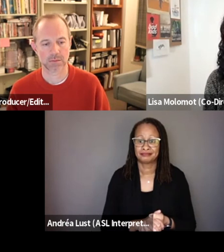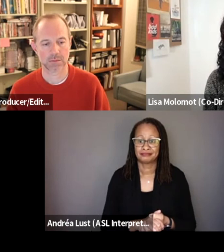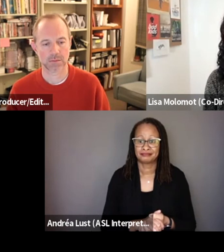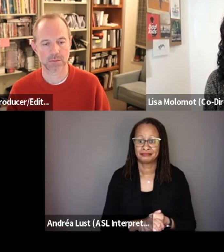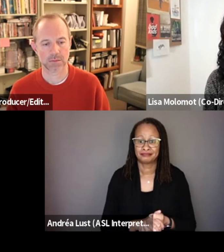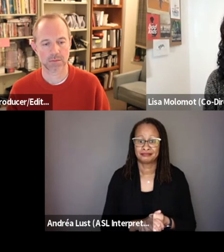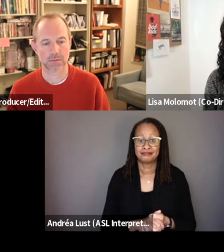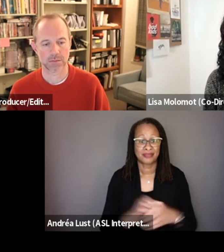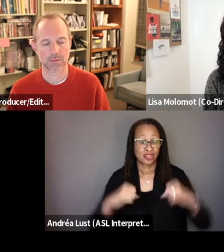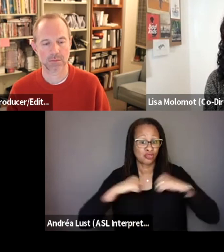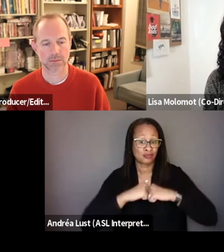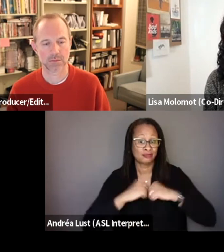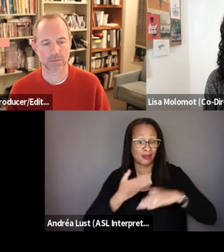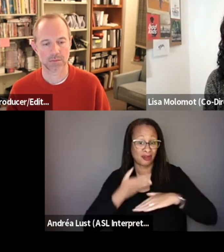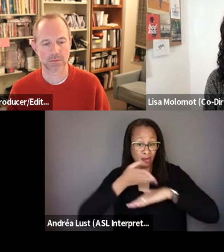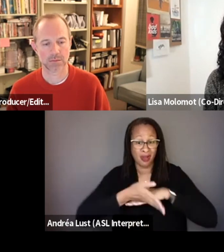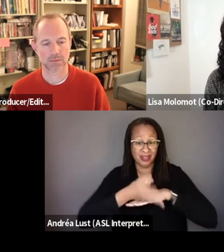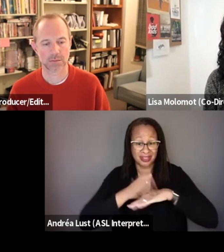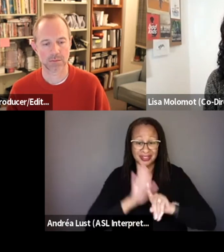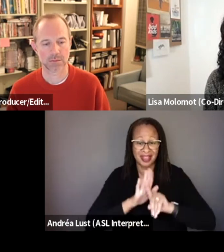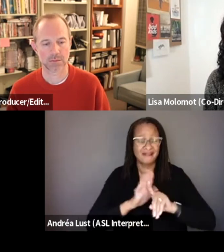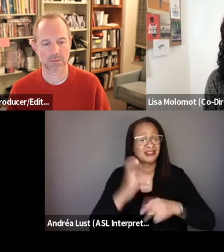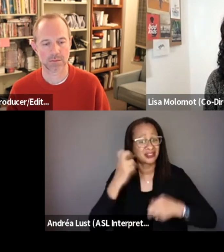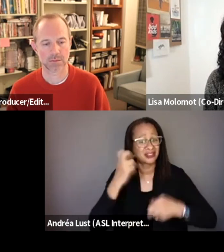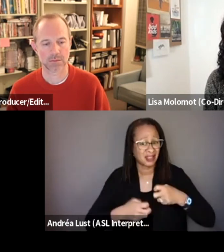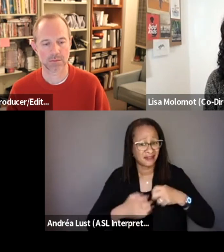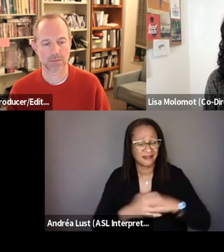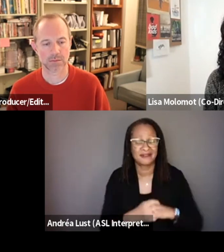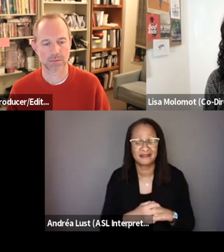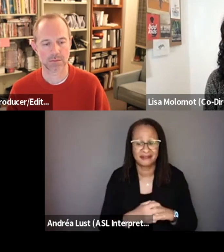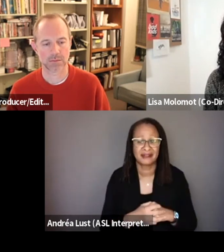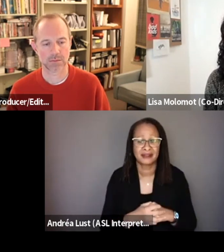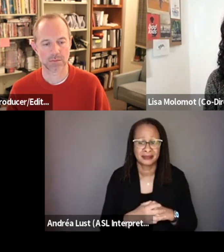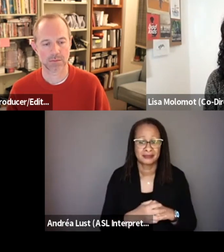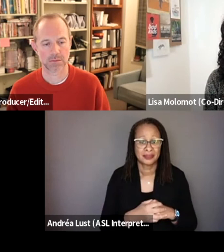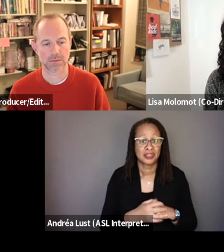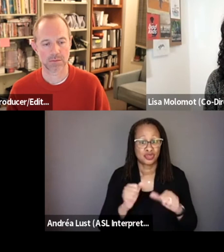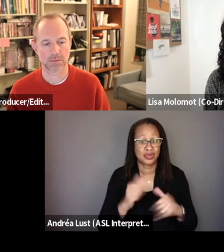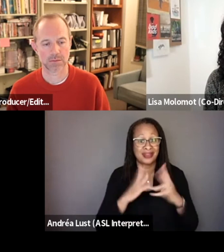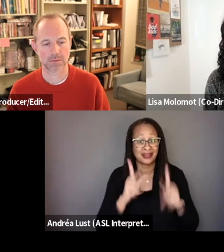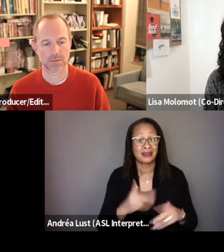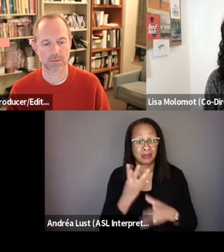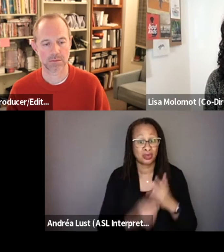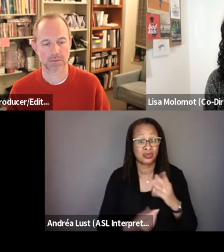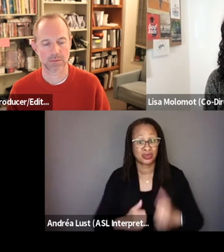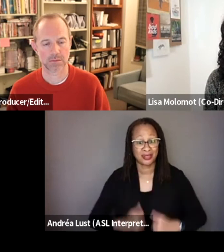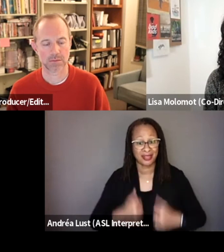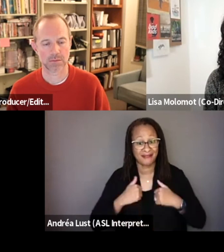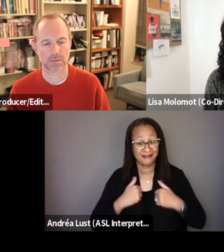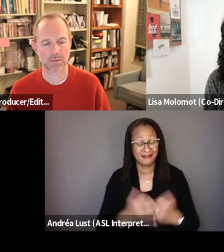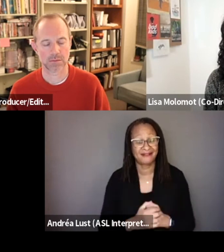it's tough because, you know, you can end up losing your lives for coming here